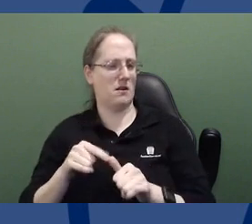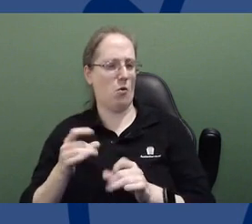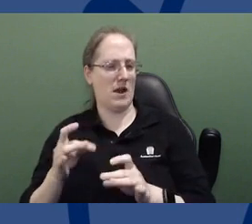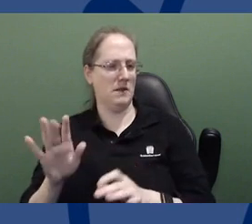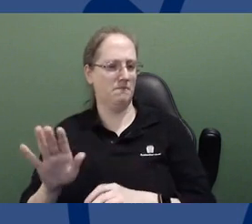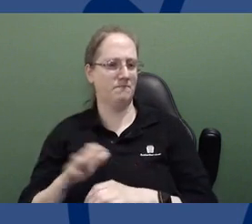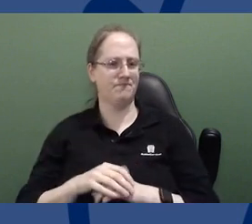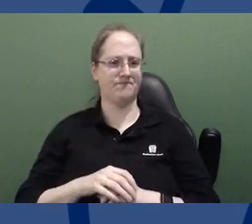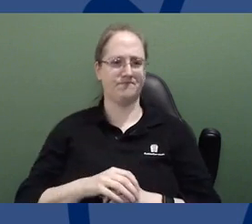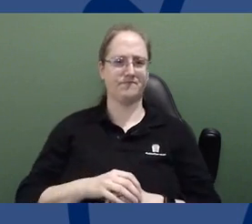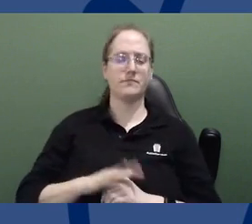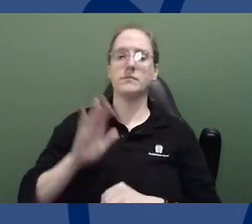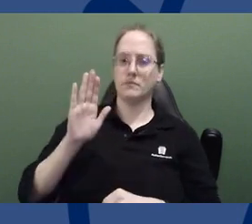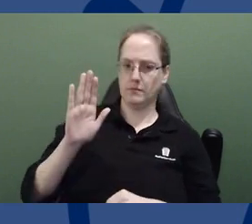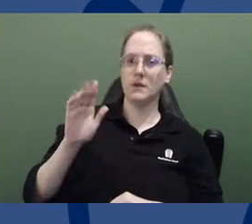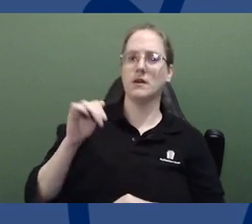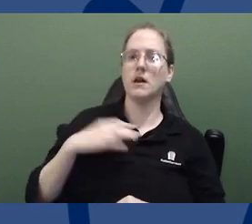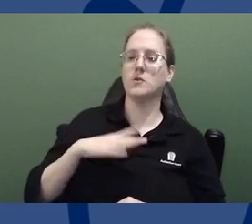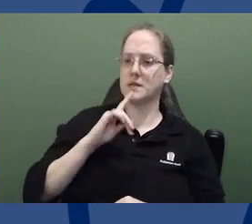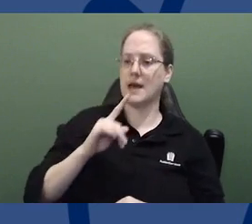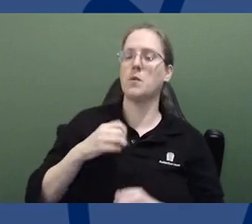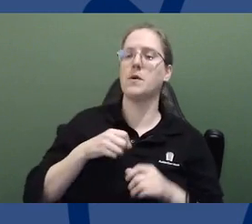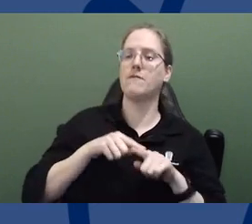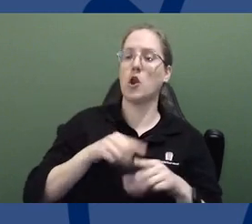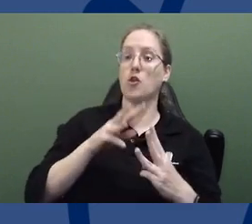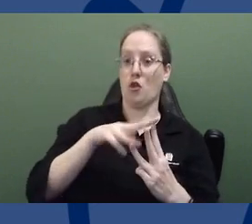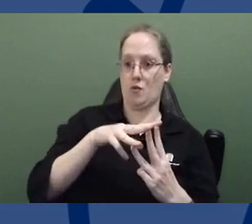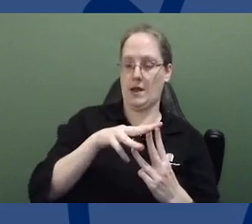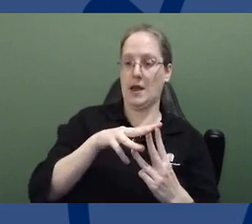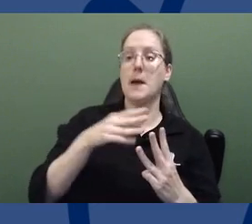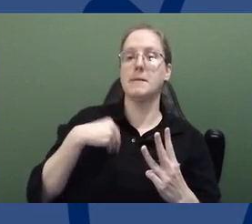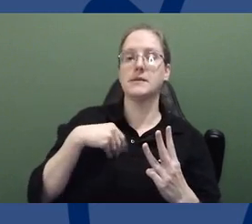I think we stick to the three. Businesses can choose which of those three. So it's quite